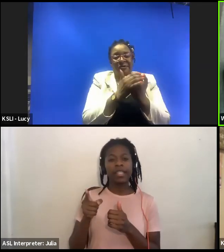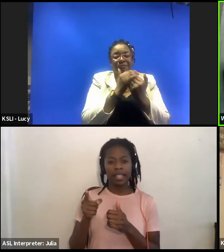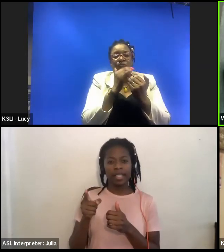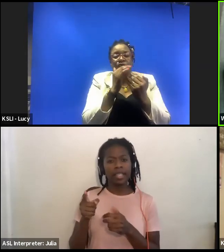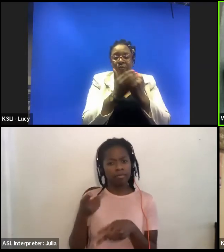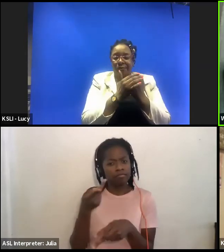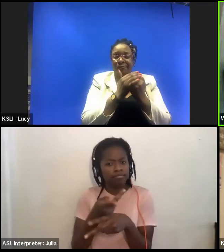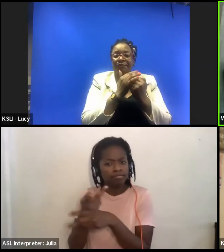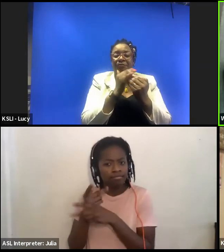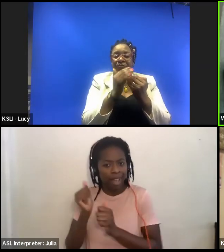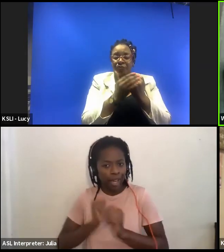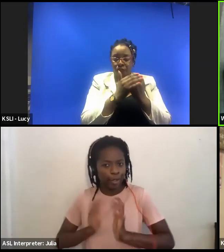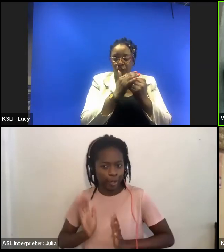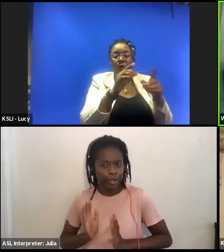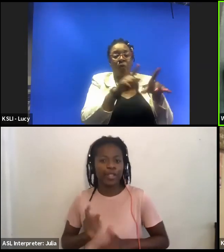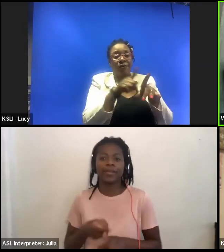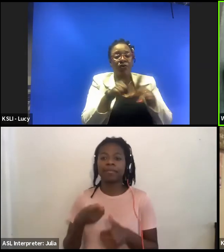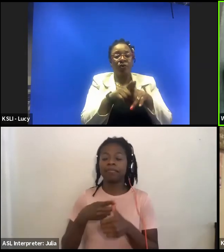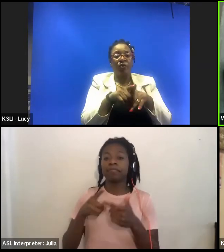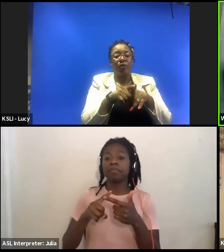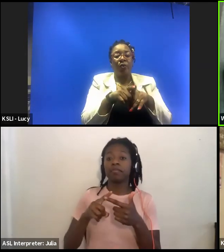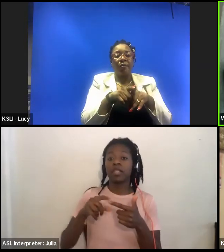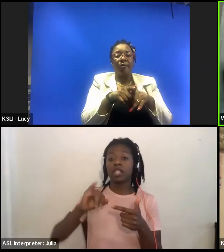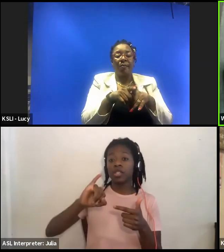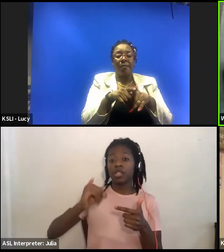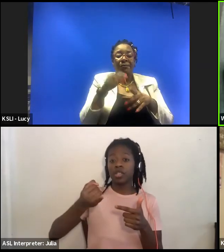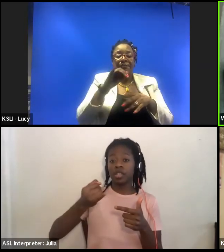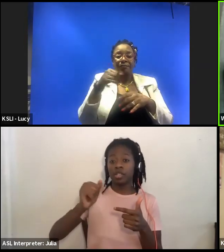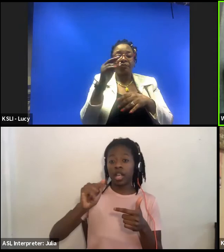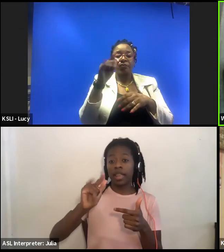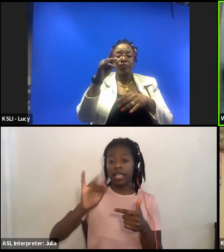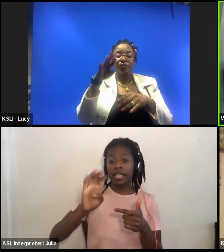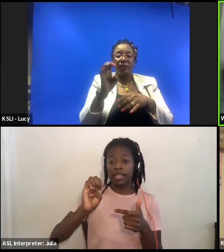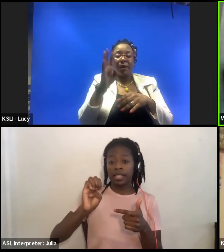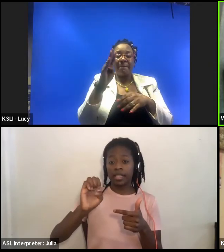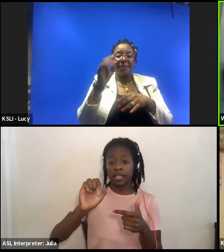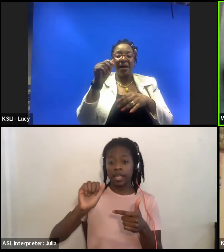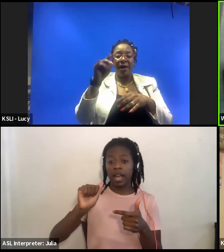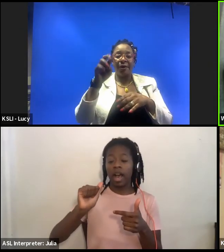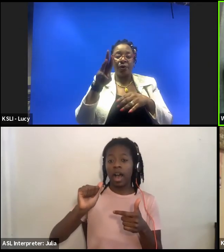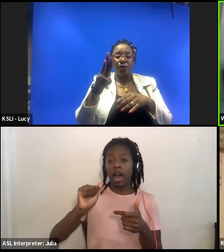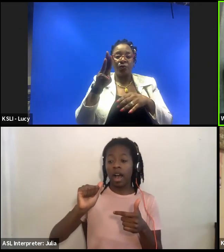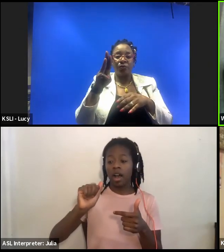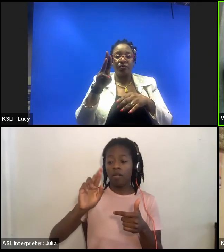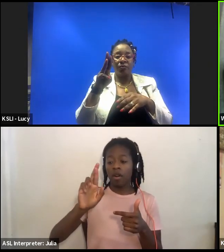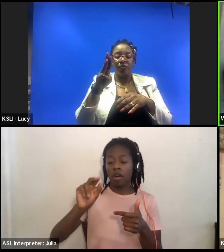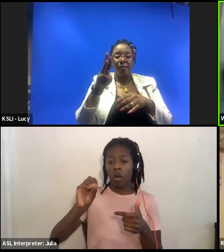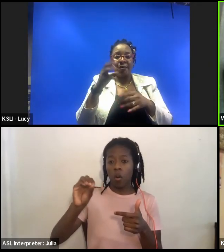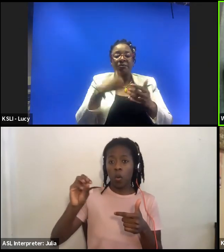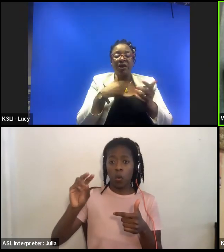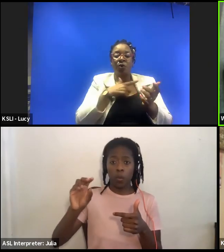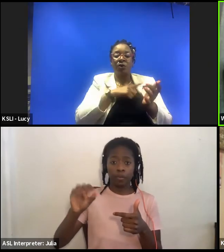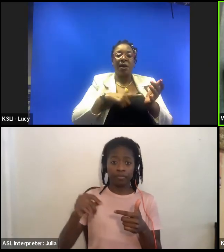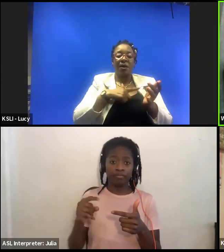There's also Julisa Rowe. I love that woman. I was lucky enough to go for a refresher course